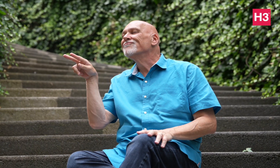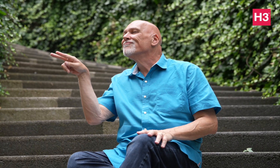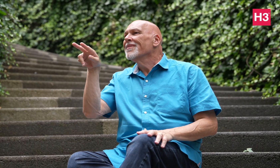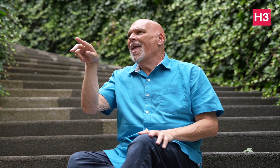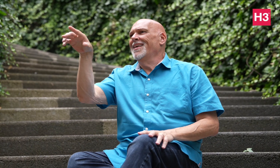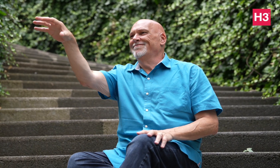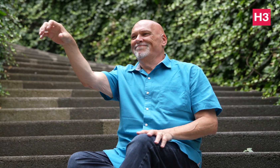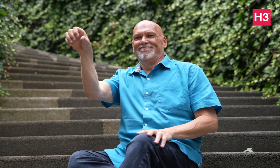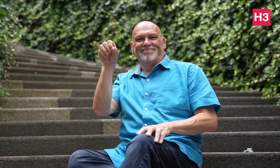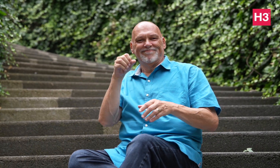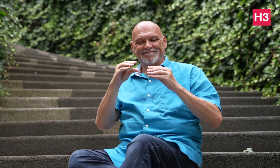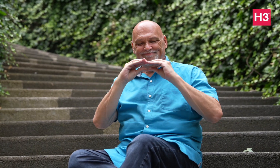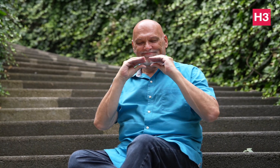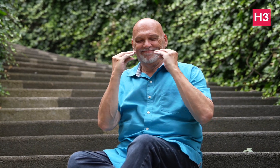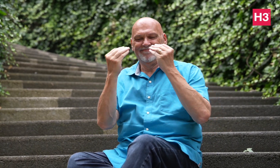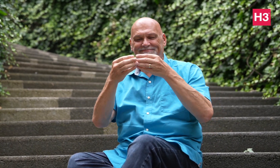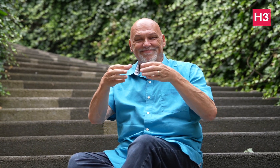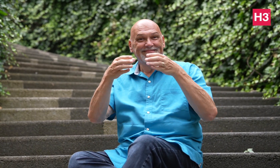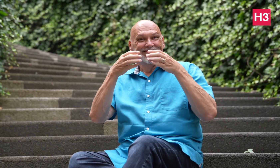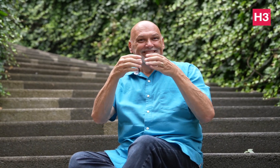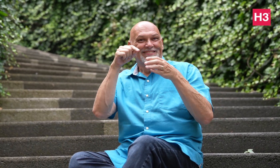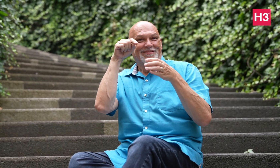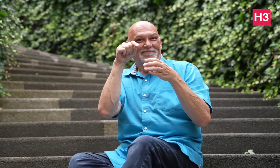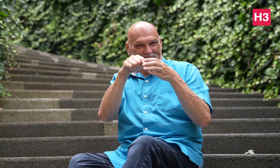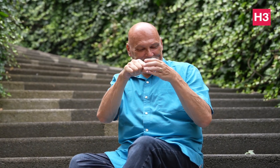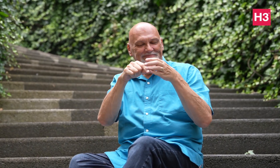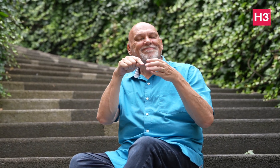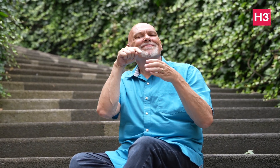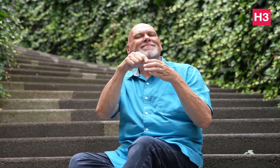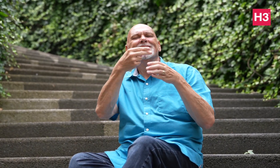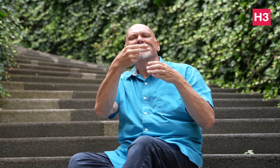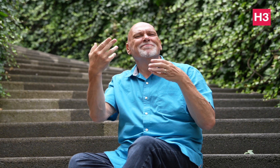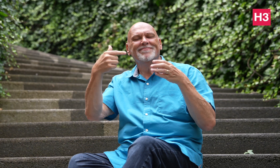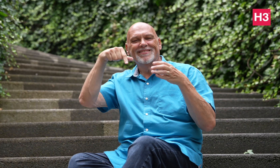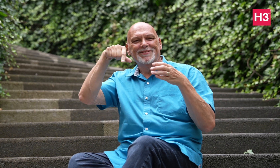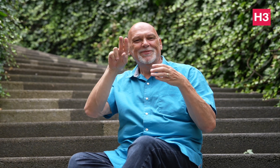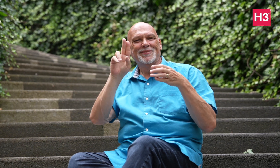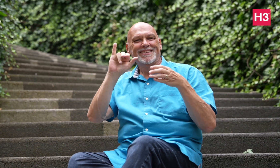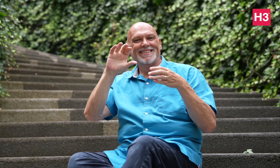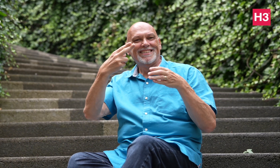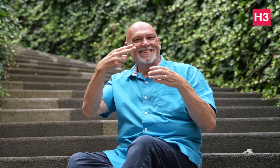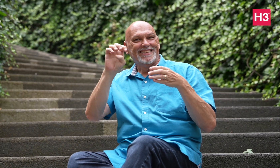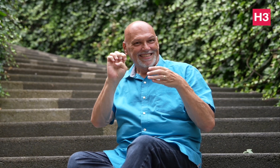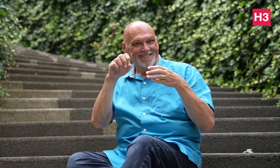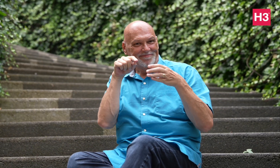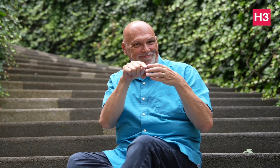[Anselmo]: While shopping, I came across a quiche — a dish that originated